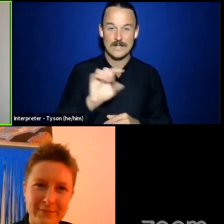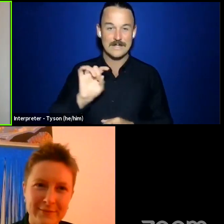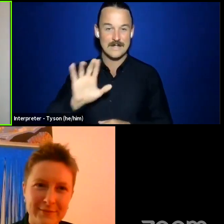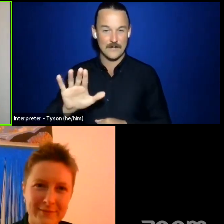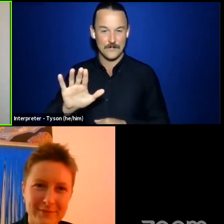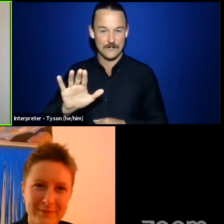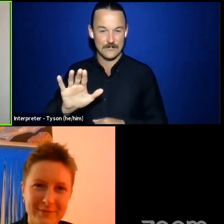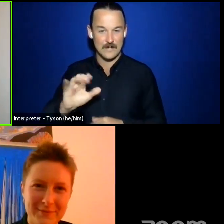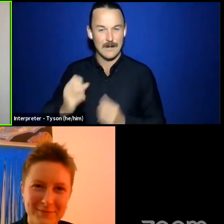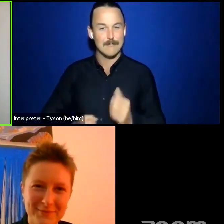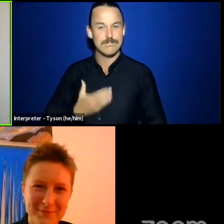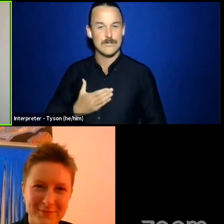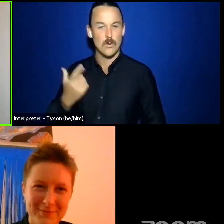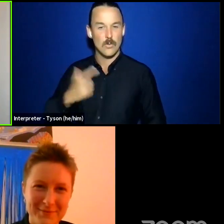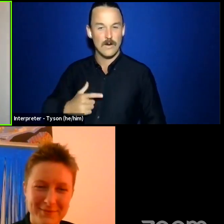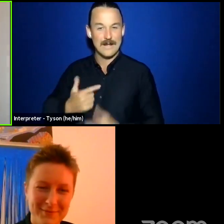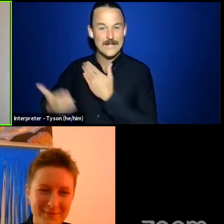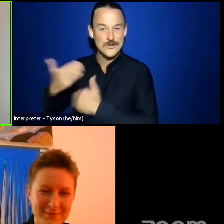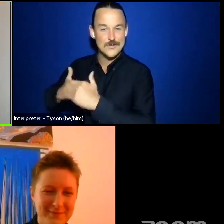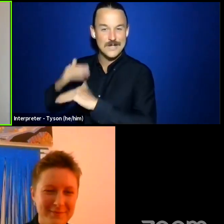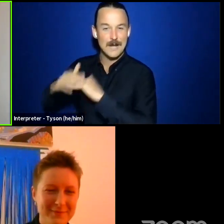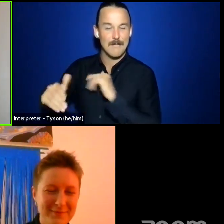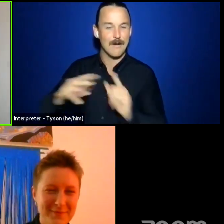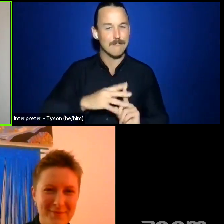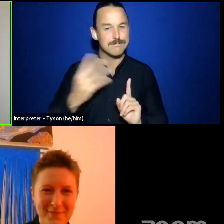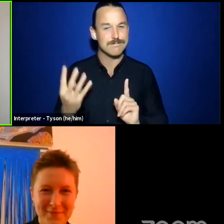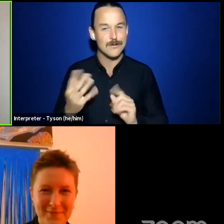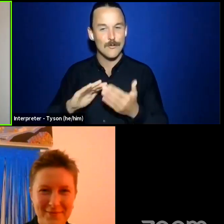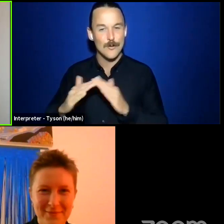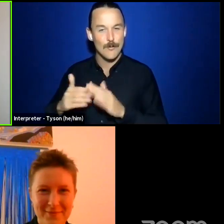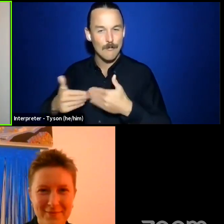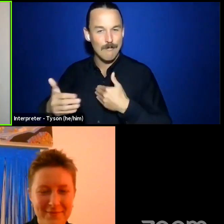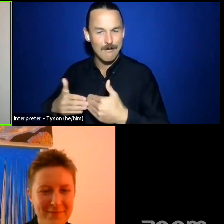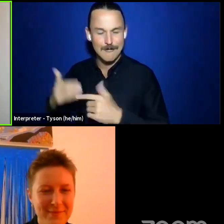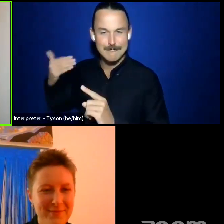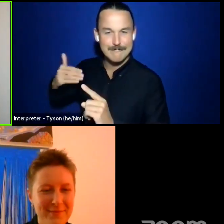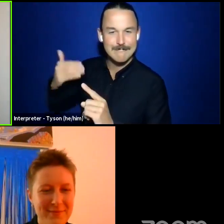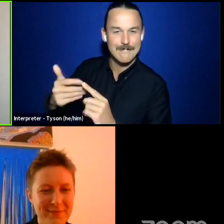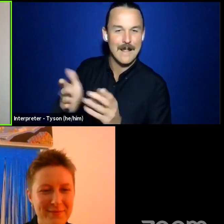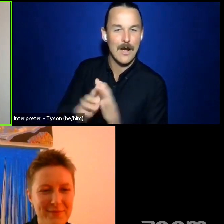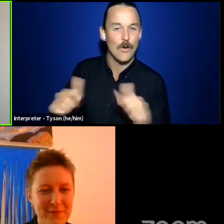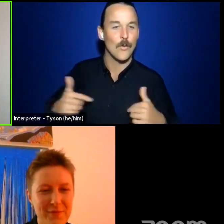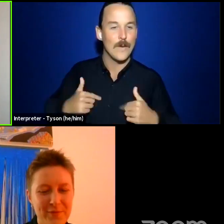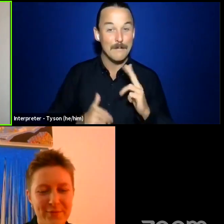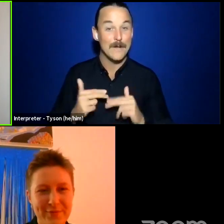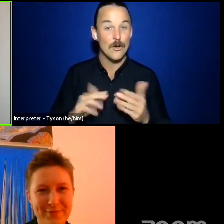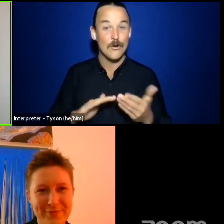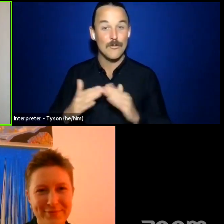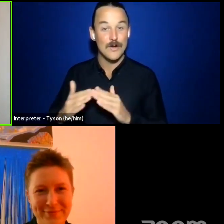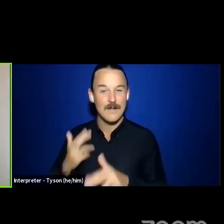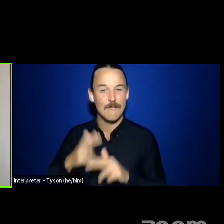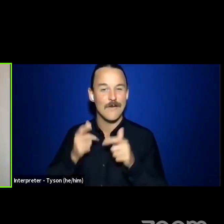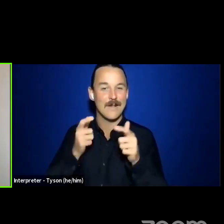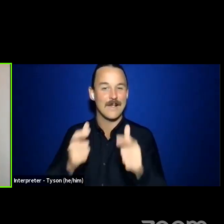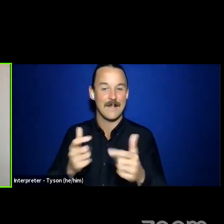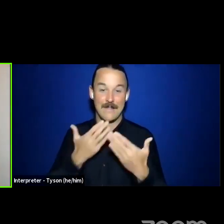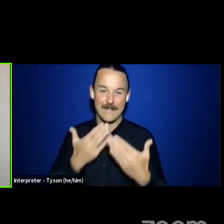at 2010 there They were inspired by histories of LGBT accurate. plus community organizing and social work student and LGBT IQ a plus pure worker working as a learning Development Officer at 2010, they're inspired by